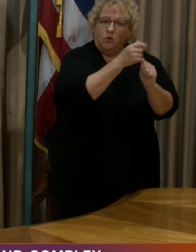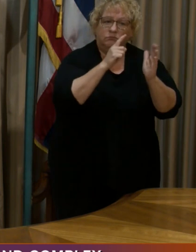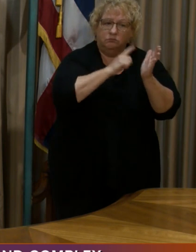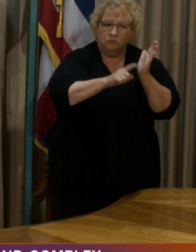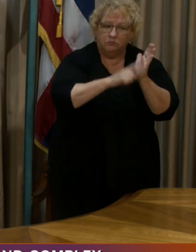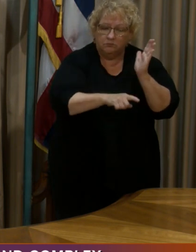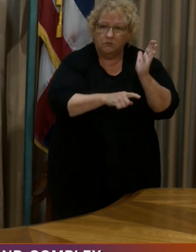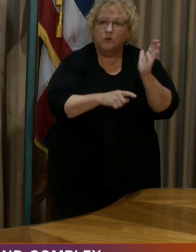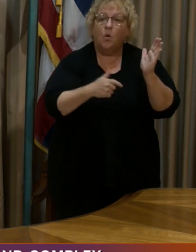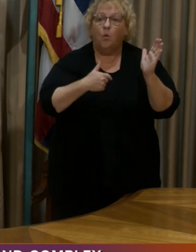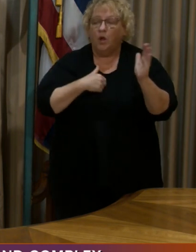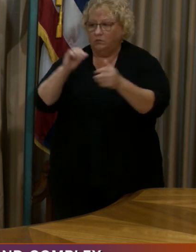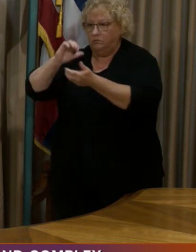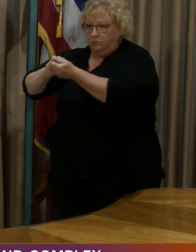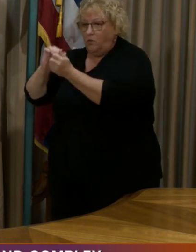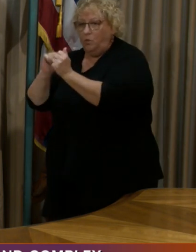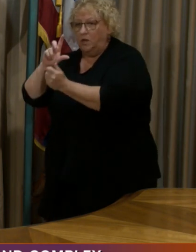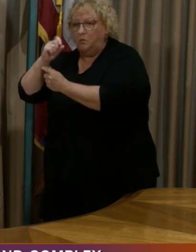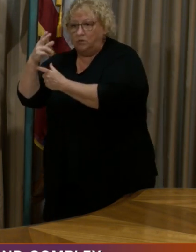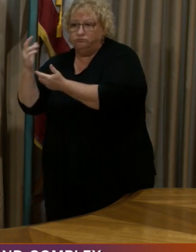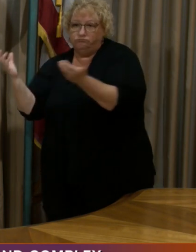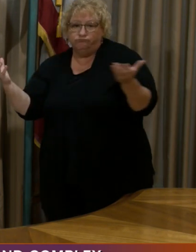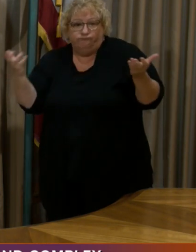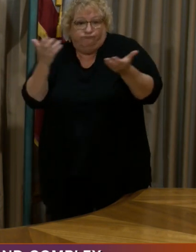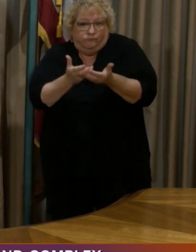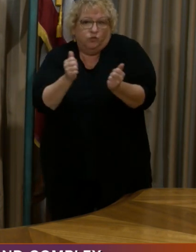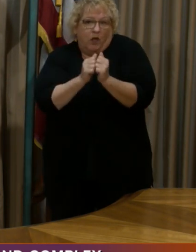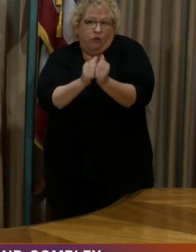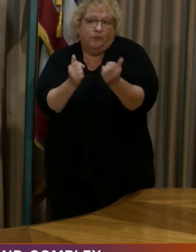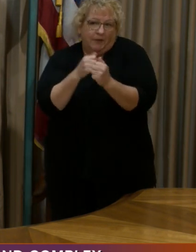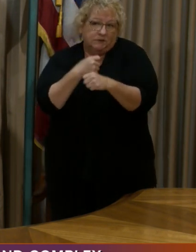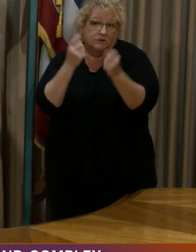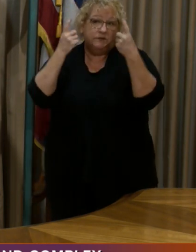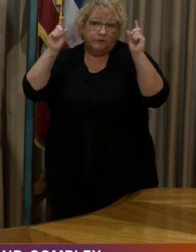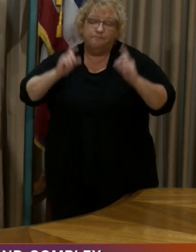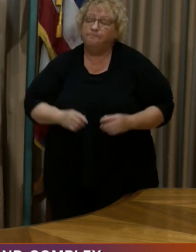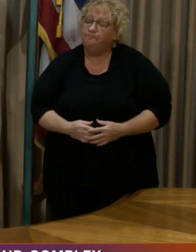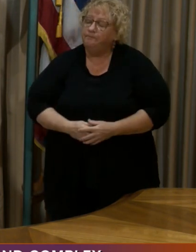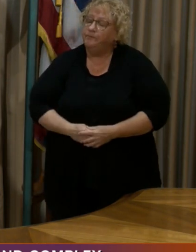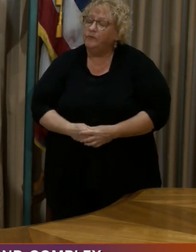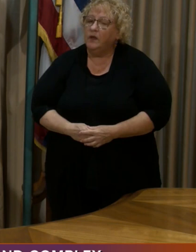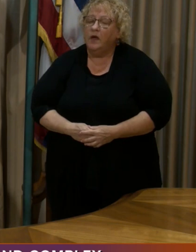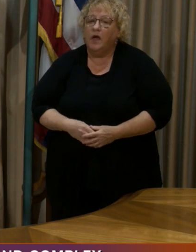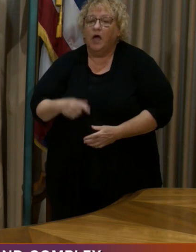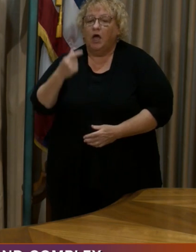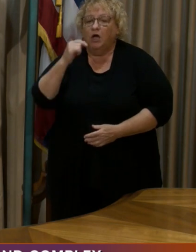FOR HOUSE TO SCHOOLS CAN TAKE THE FIRST STEPS IN CONTACT TRACING WHILE WE WORK ON